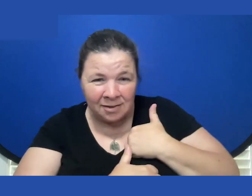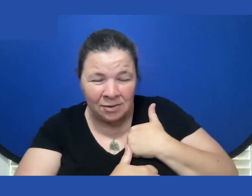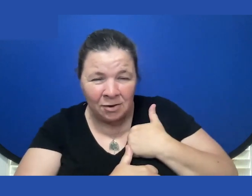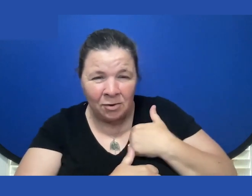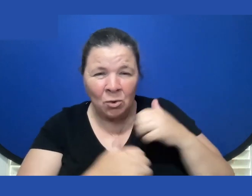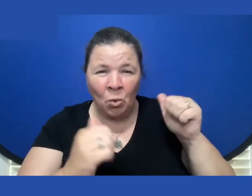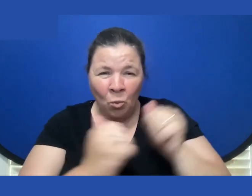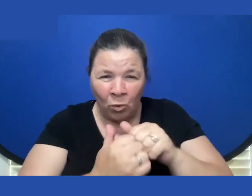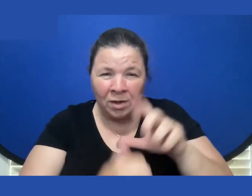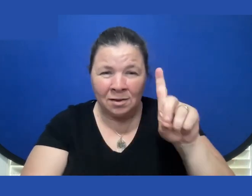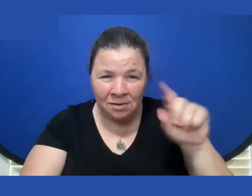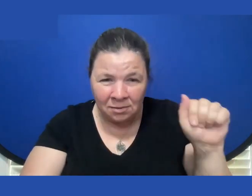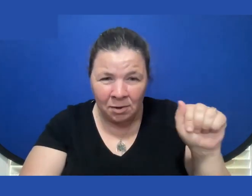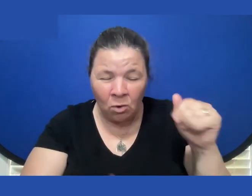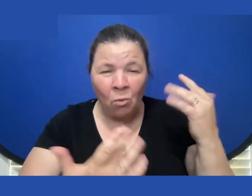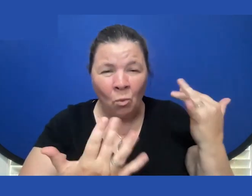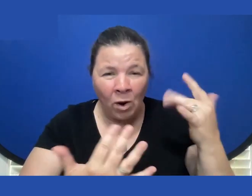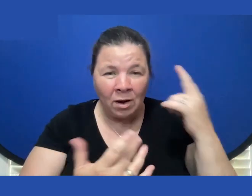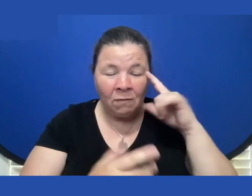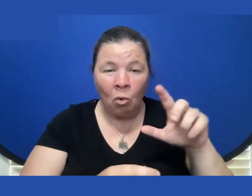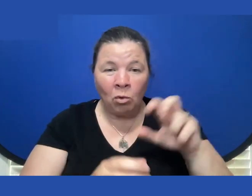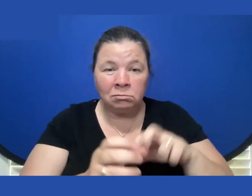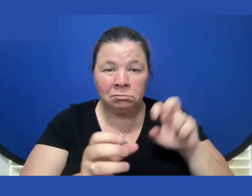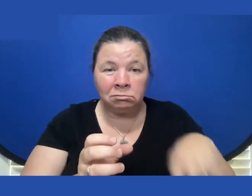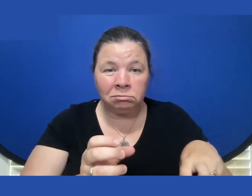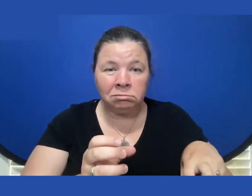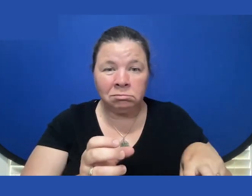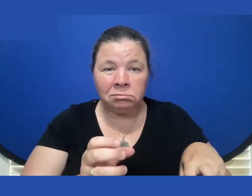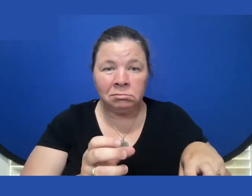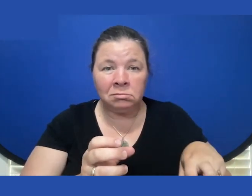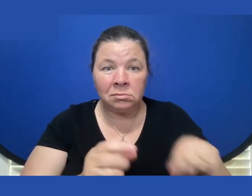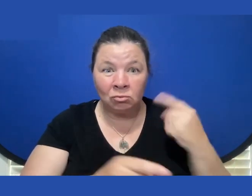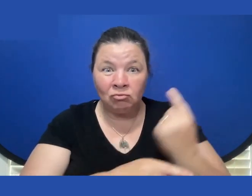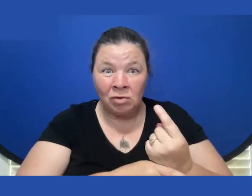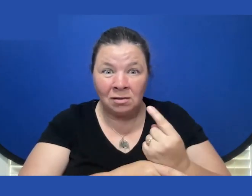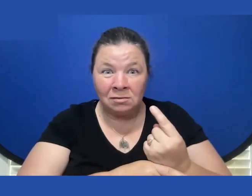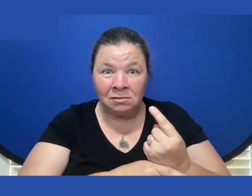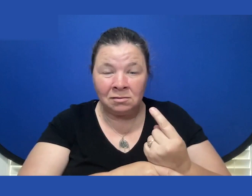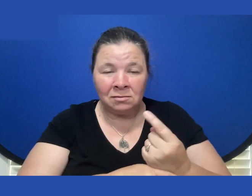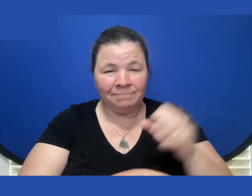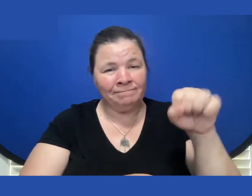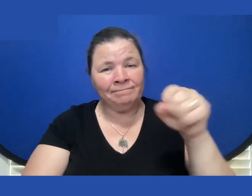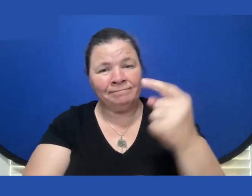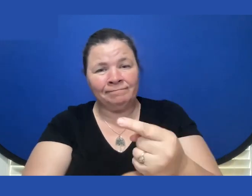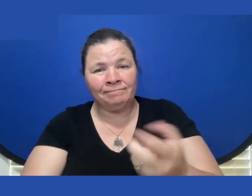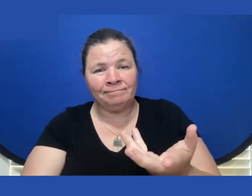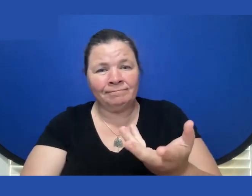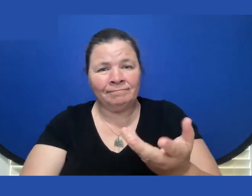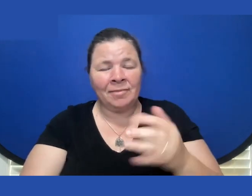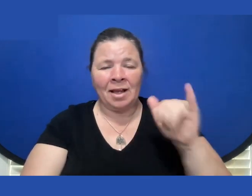with a disability waiting to get discharged, is that correct? That is correct. That's correct, so there's a process, like,